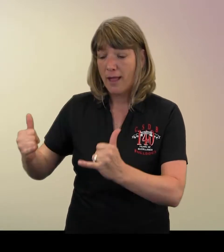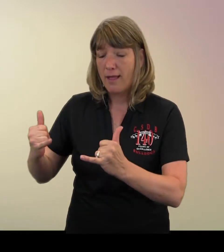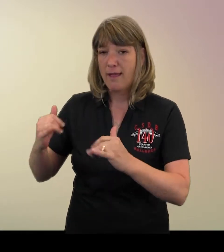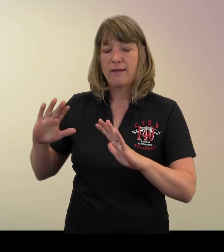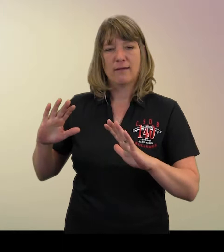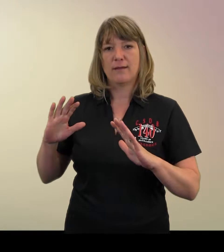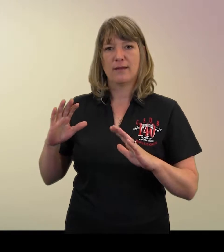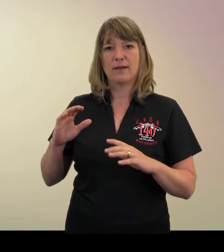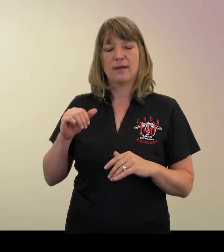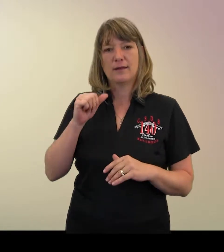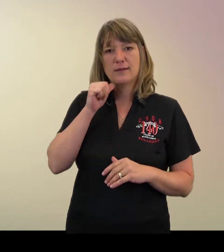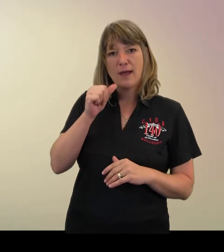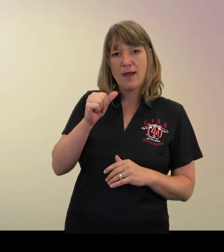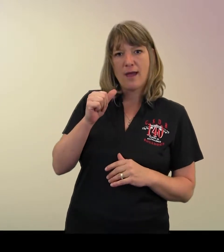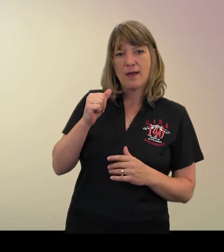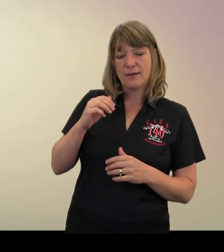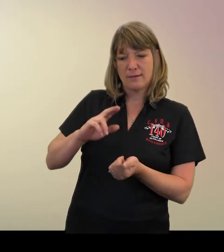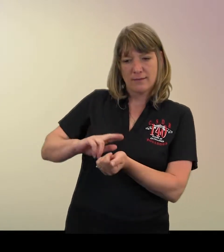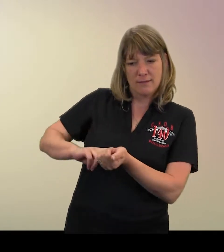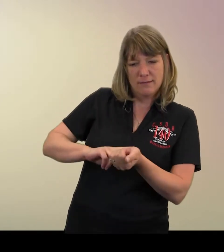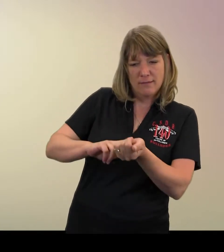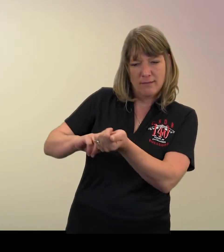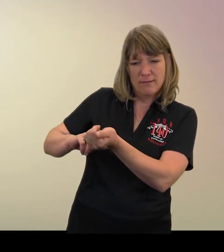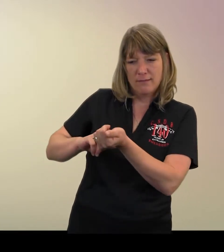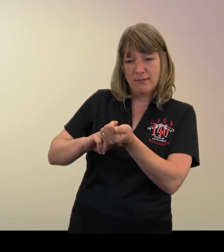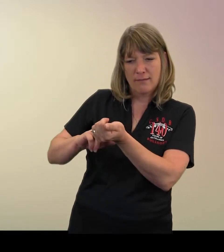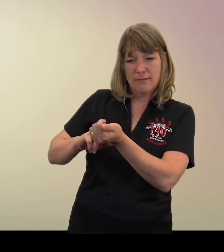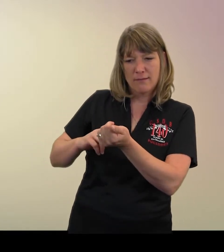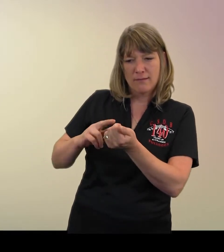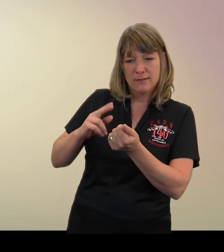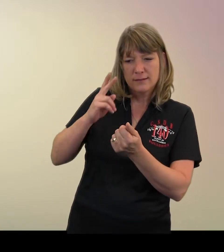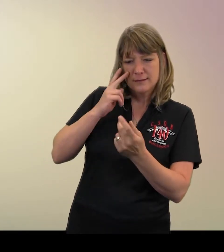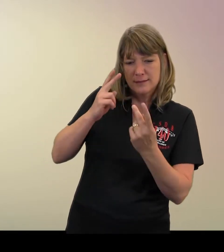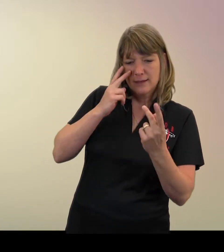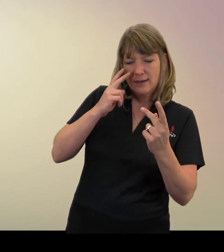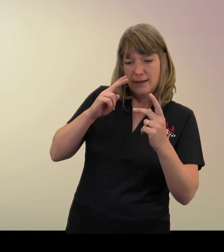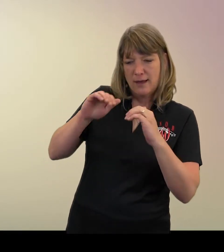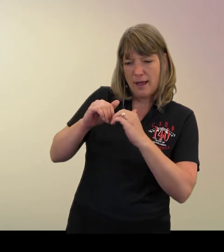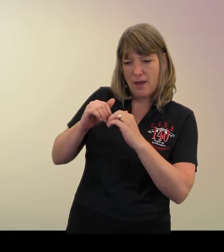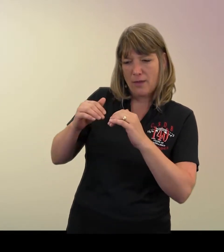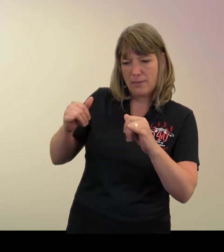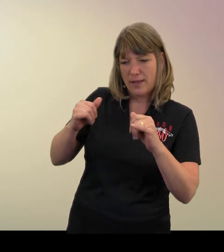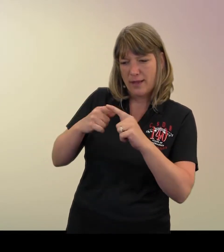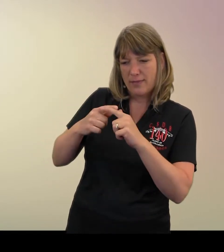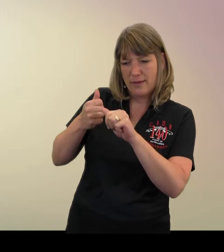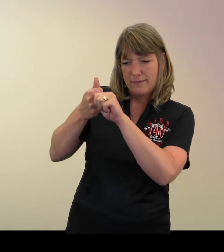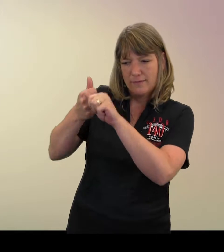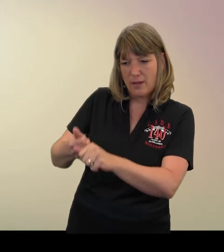rather than seeing how other peers are initiating play, and following suit.